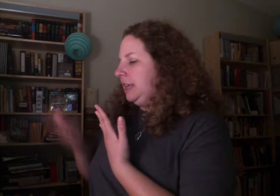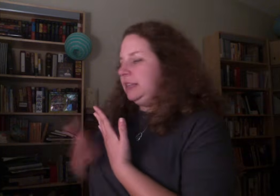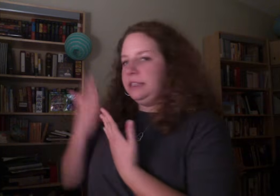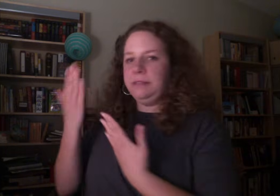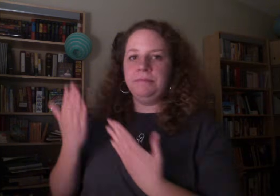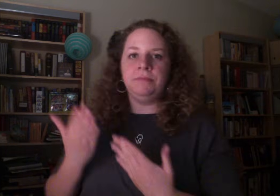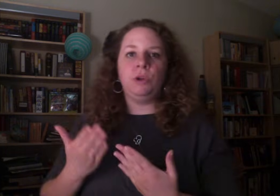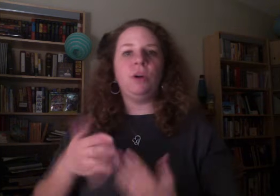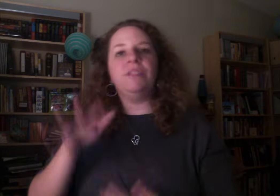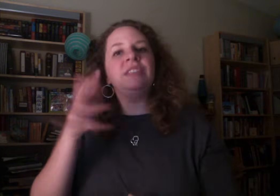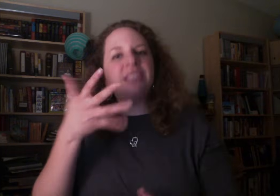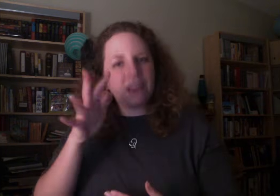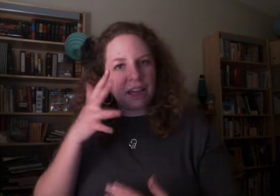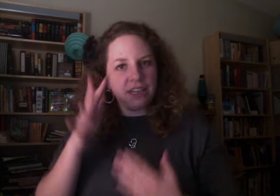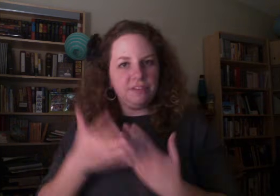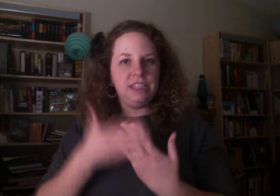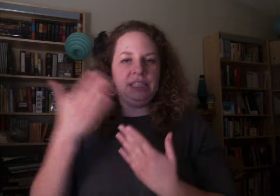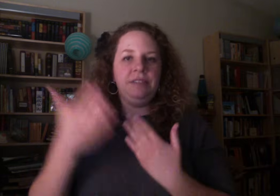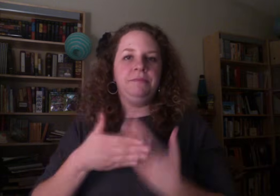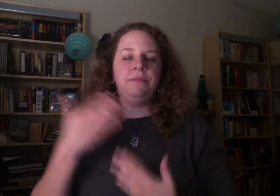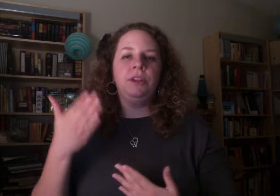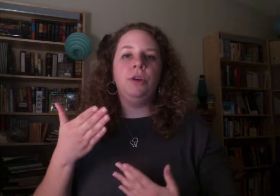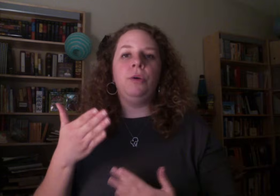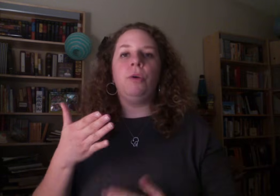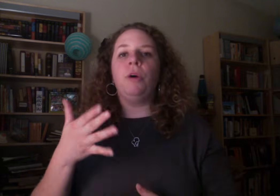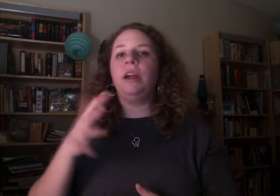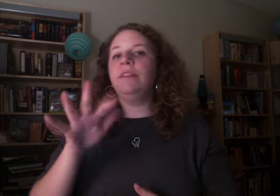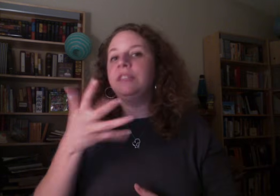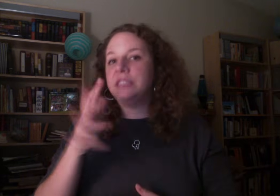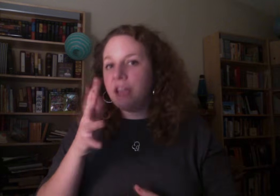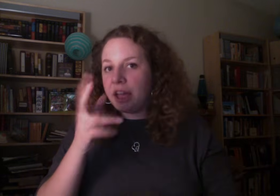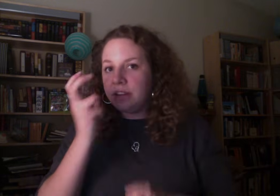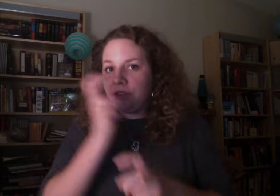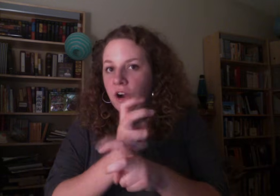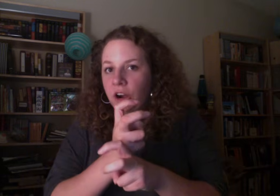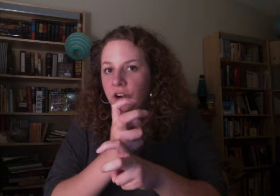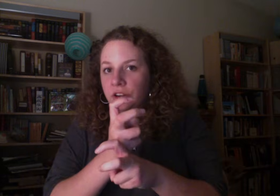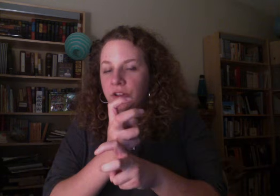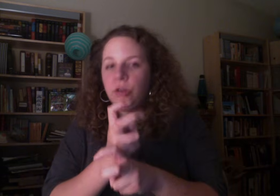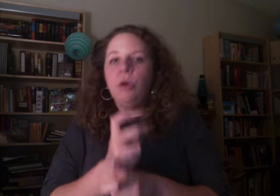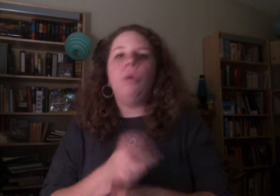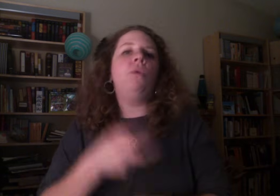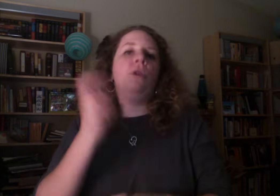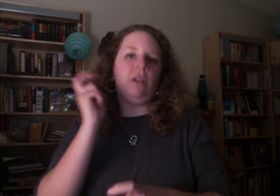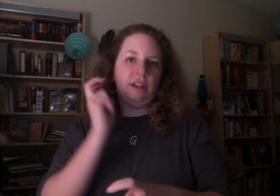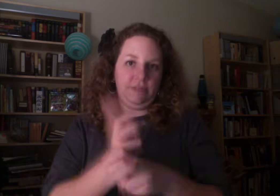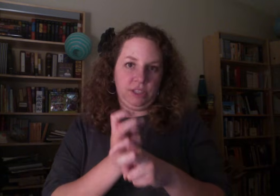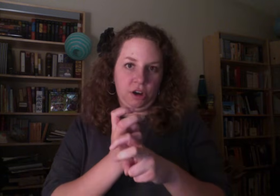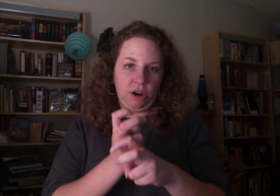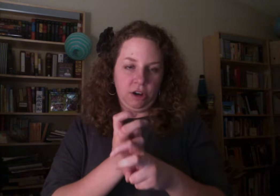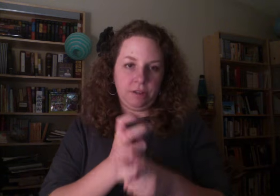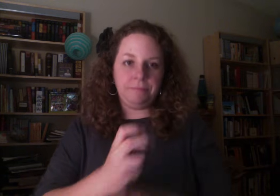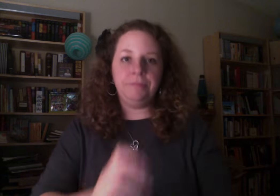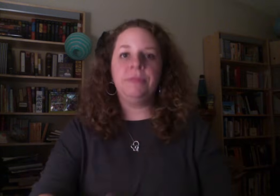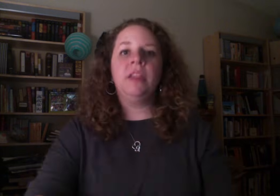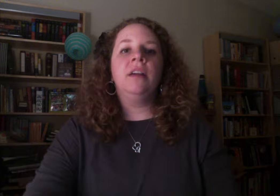EASY or if it's KIND-OF EASY. Or if it's KIND-OF HARD or if it's HARD.